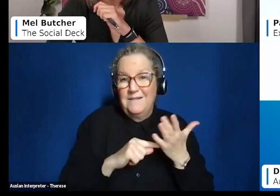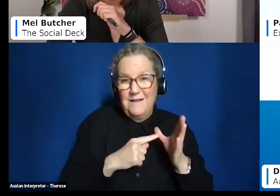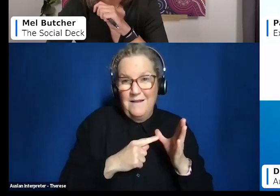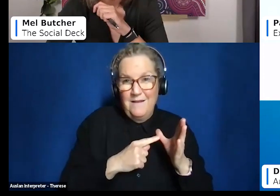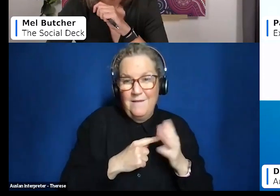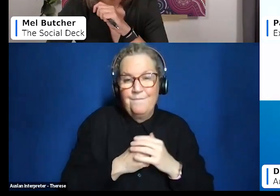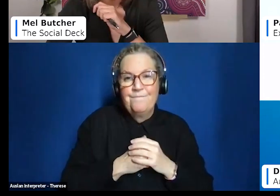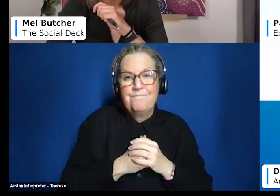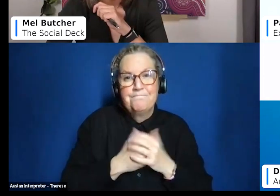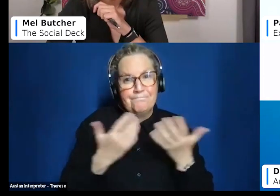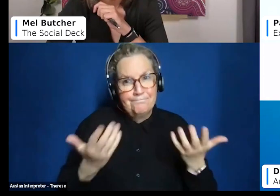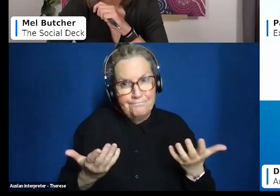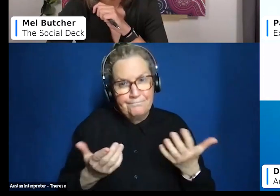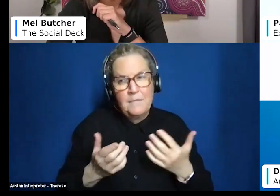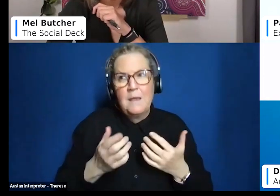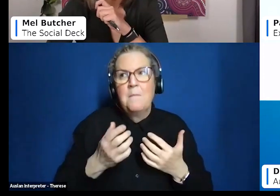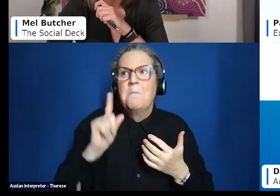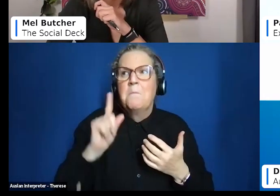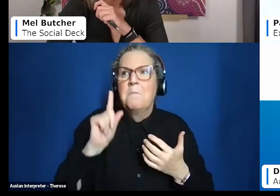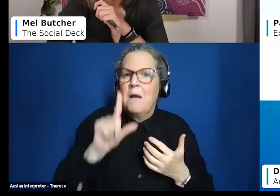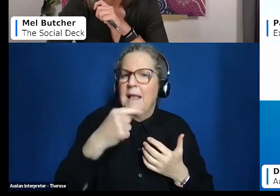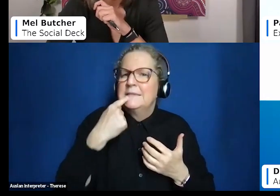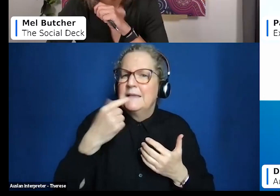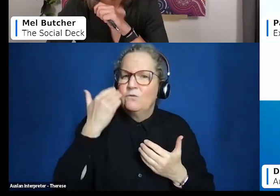can say going forward is that what we seek to do